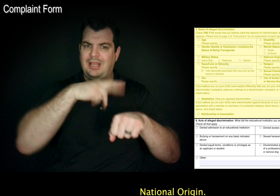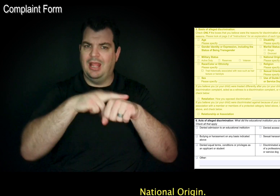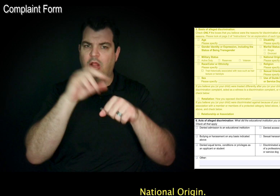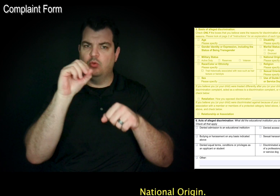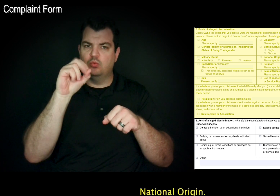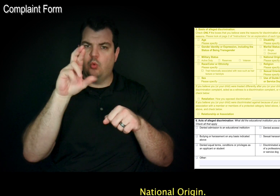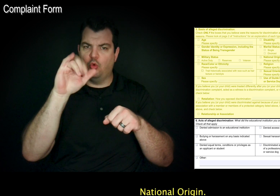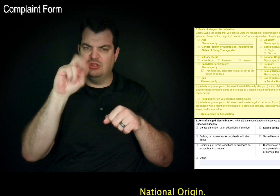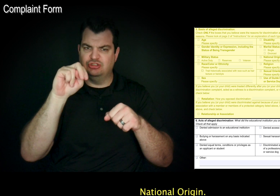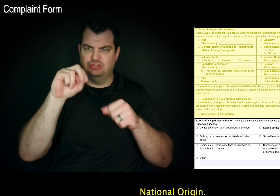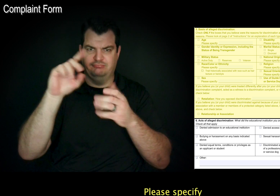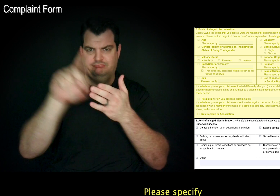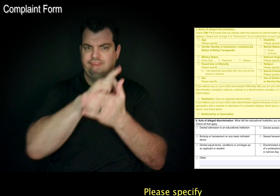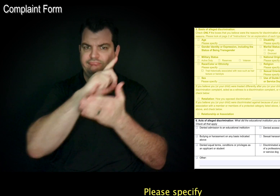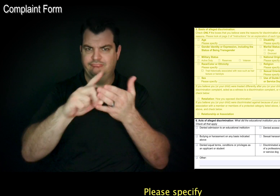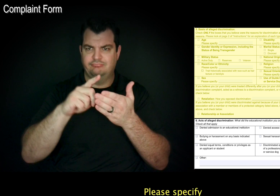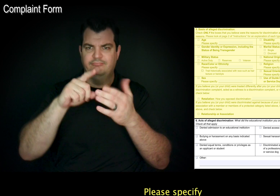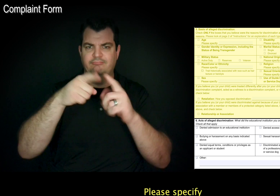National Origin. Please specify